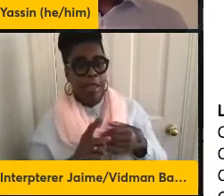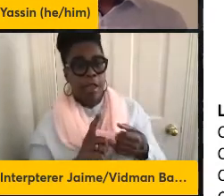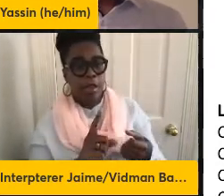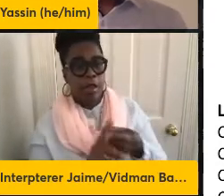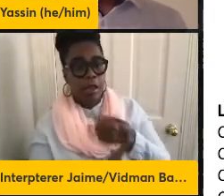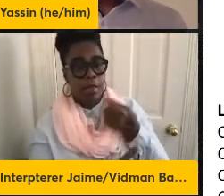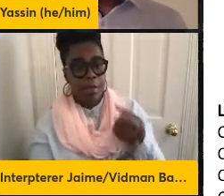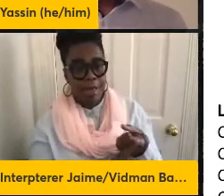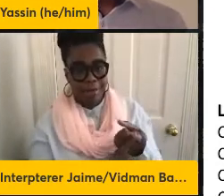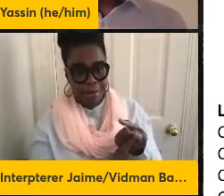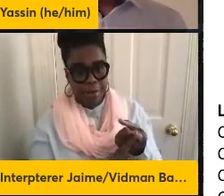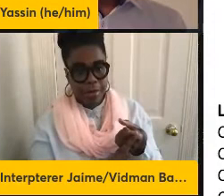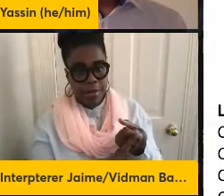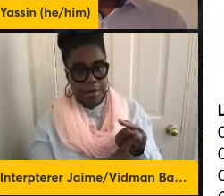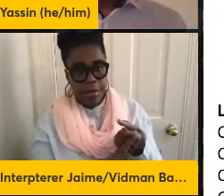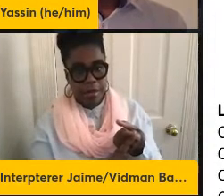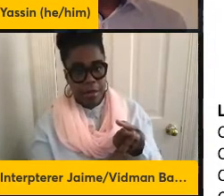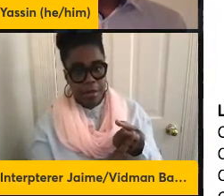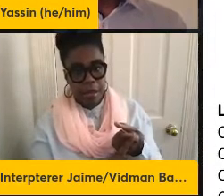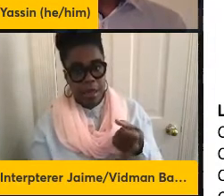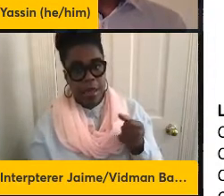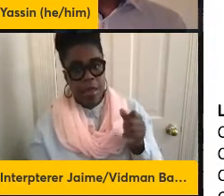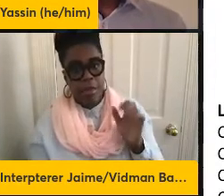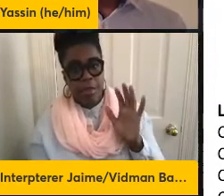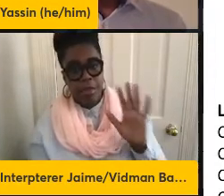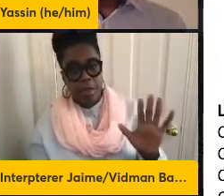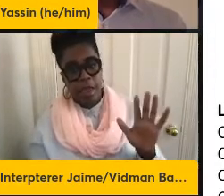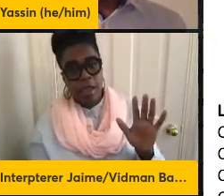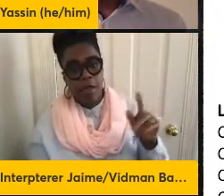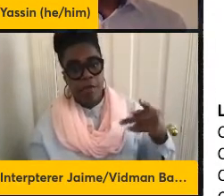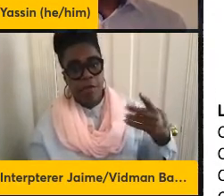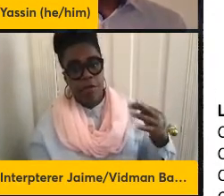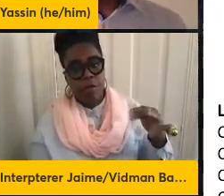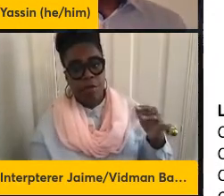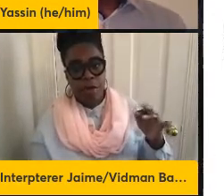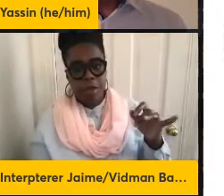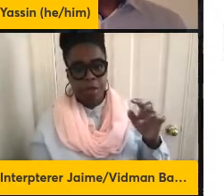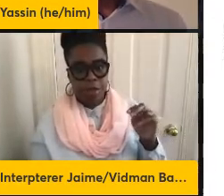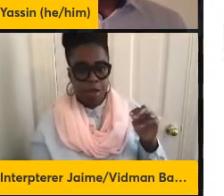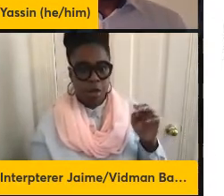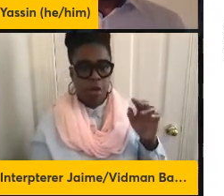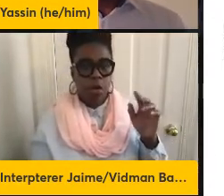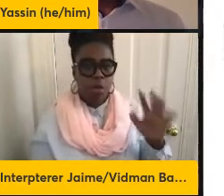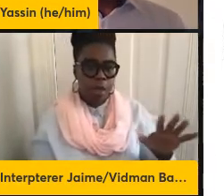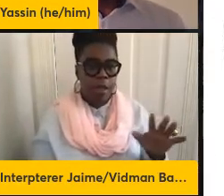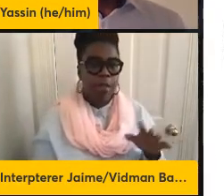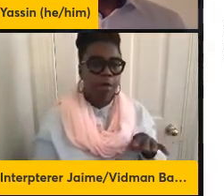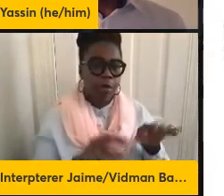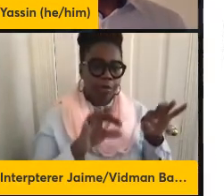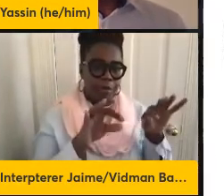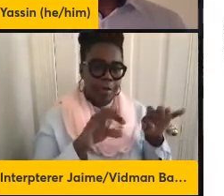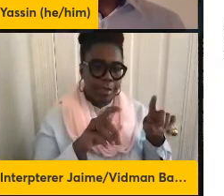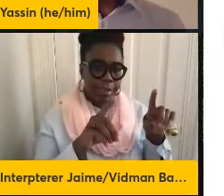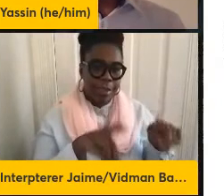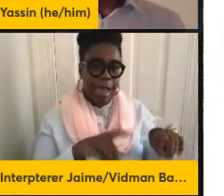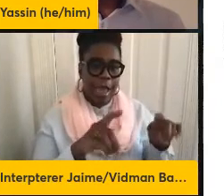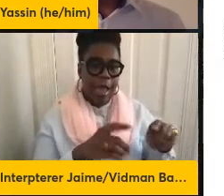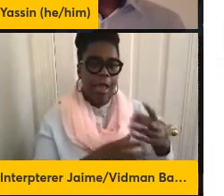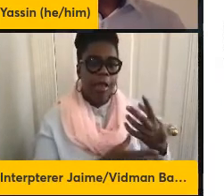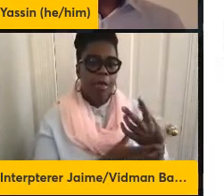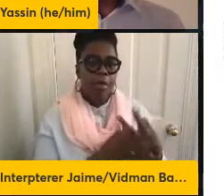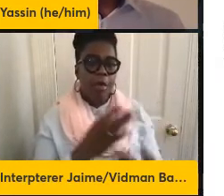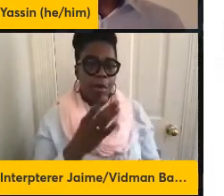their transplant their proliferation, and for that we stained in both double transgenic mice, so the diabetic mice, so the mice